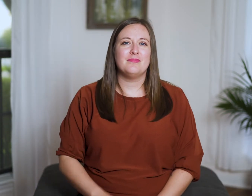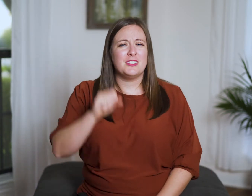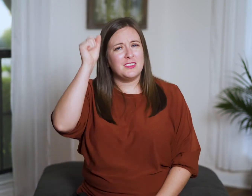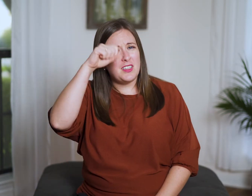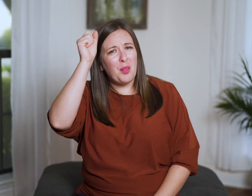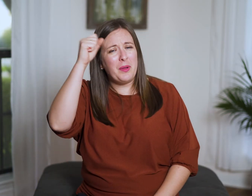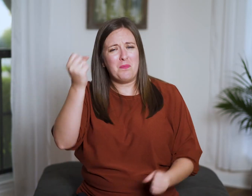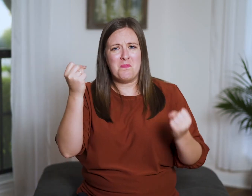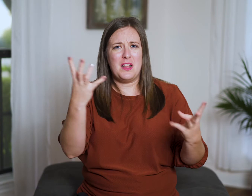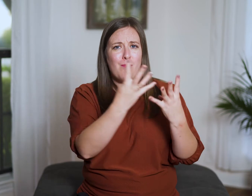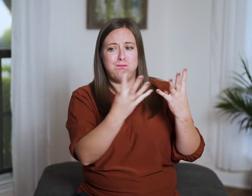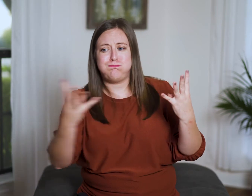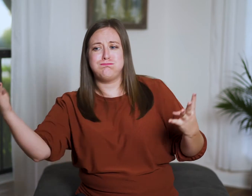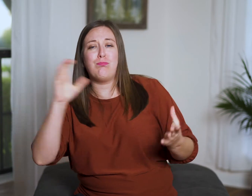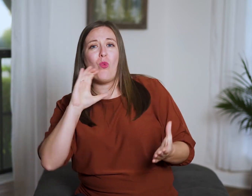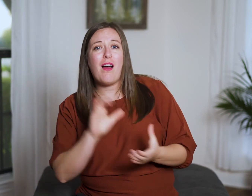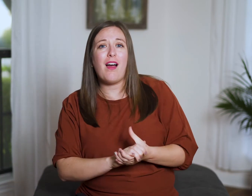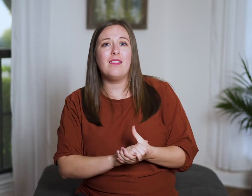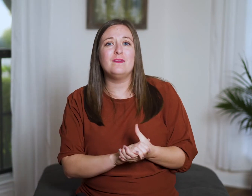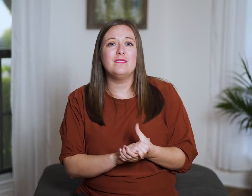Solomon has a lot of wives,